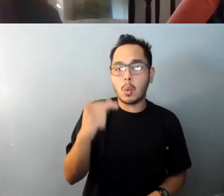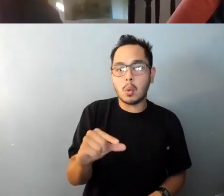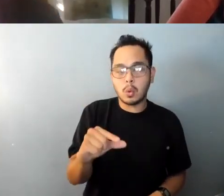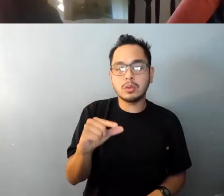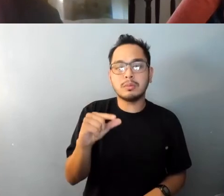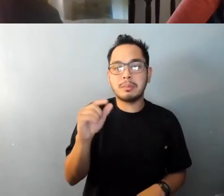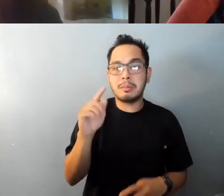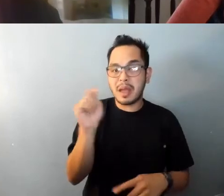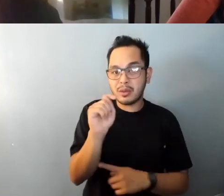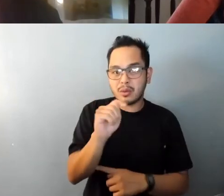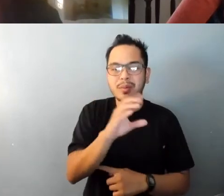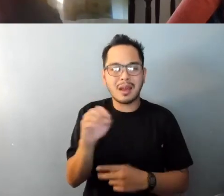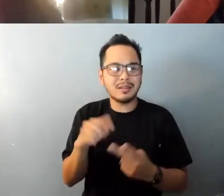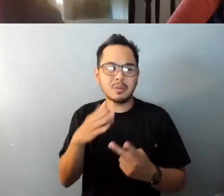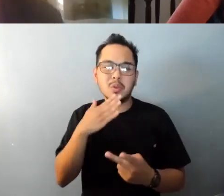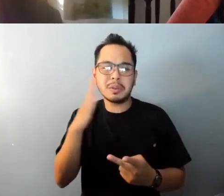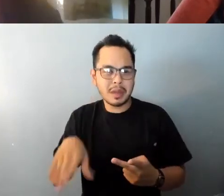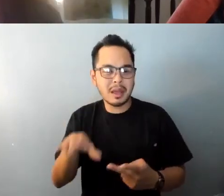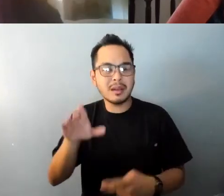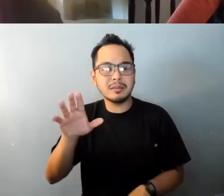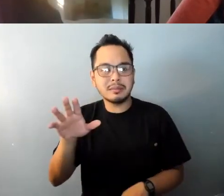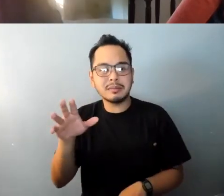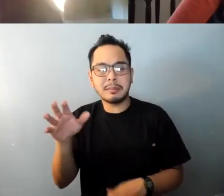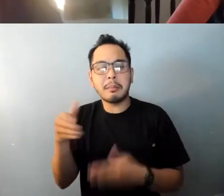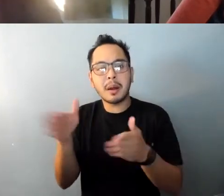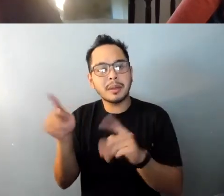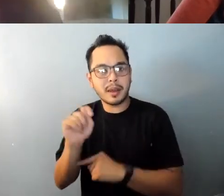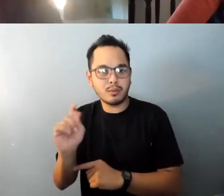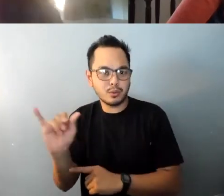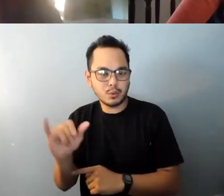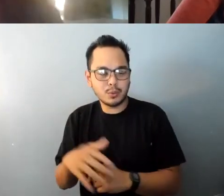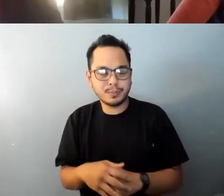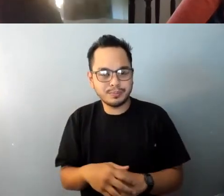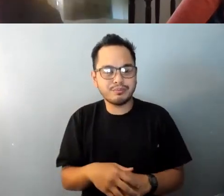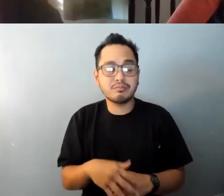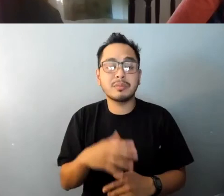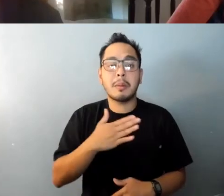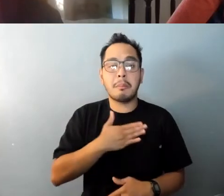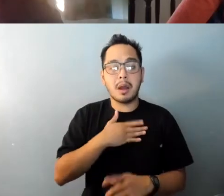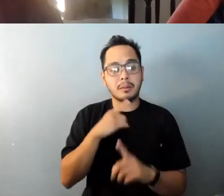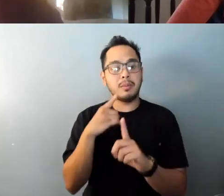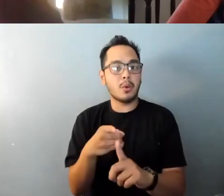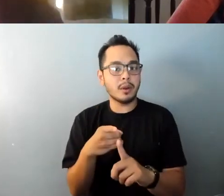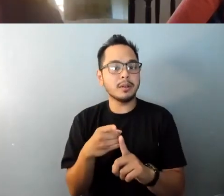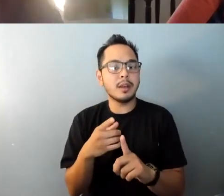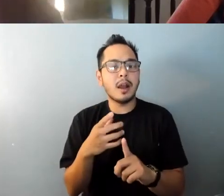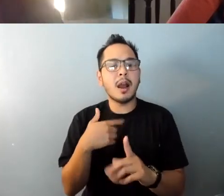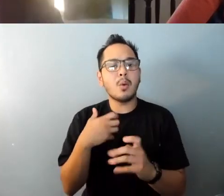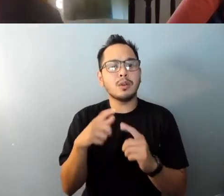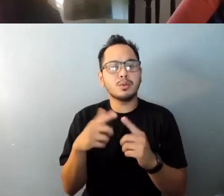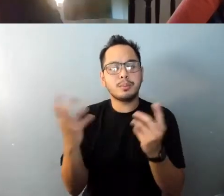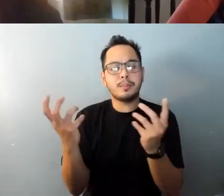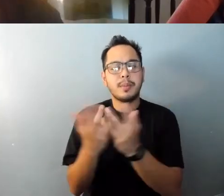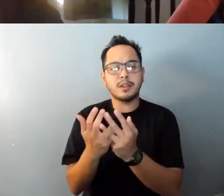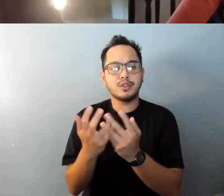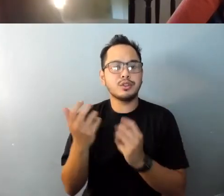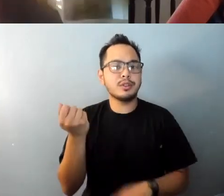I think if there is anything in the way I created magic, it was in the thought of having